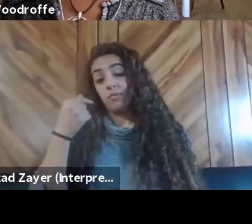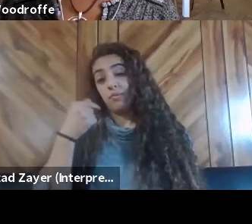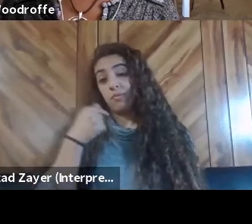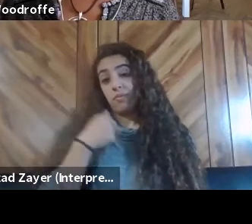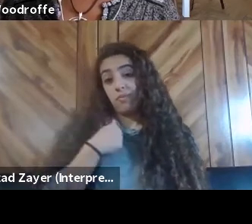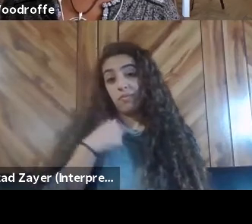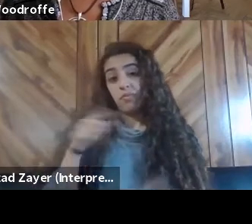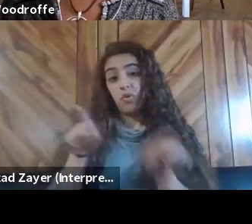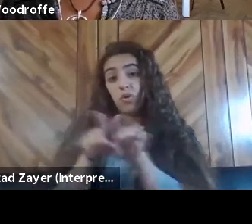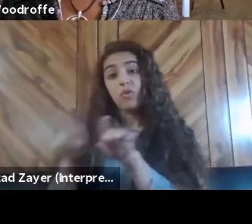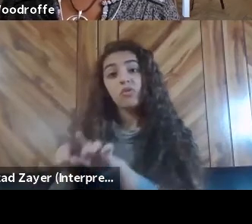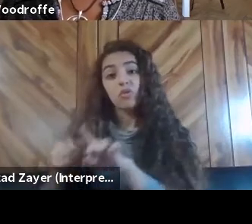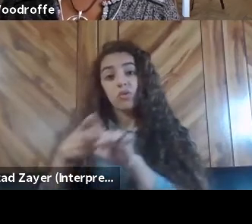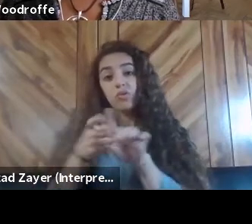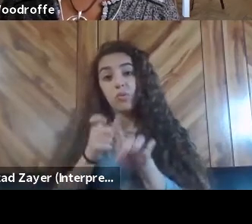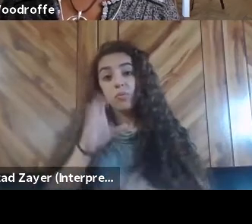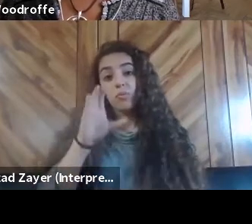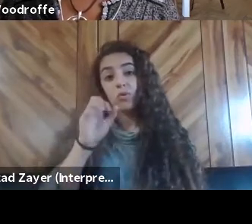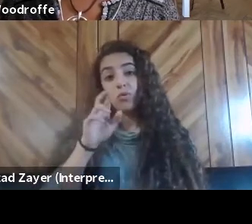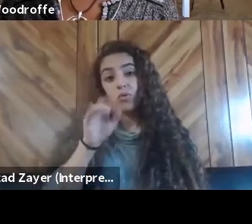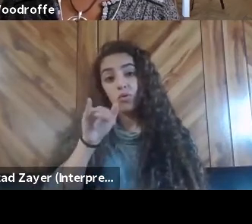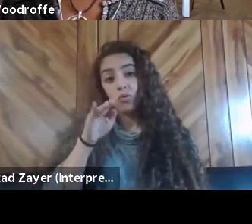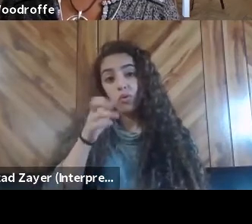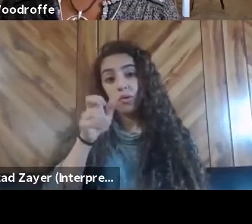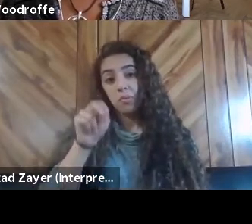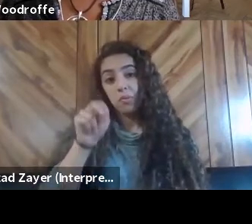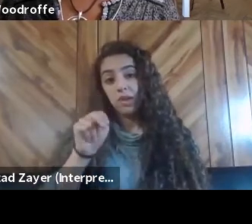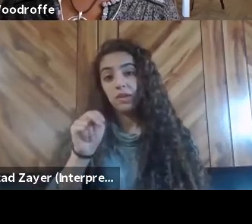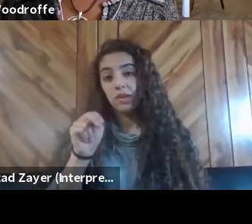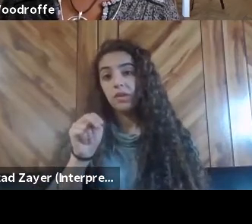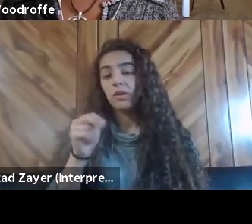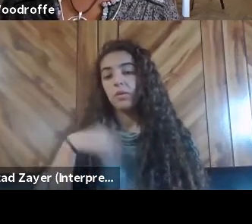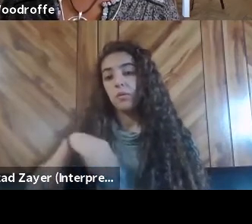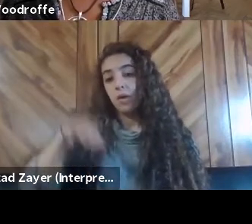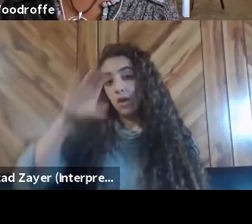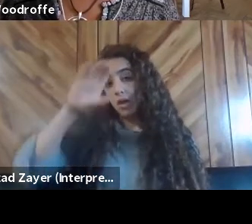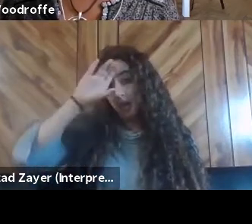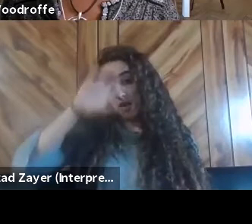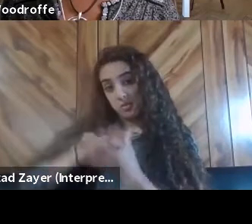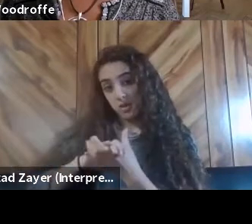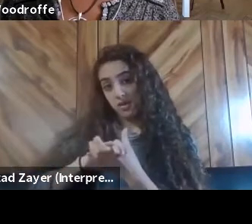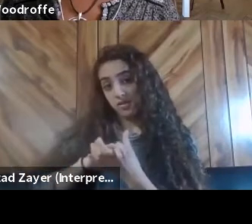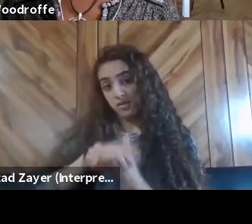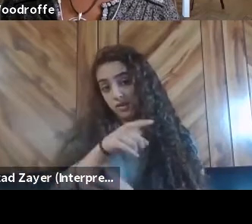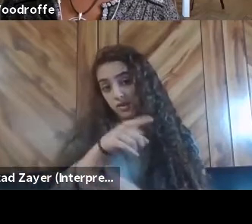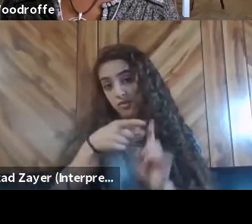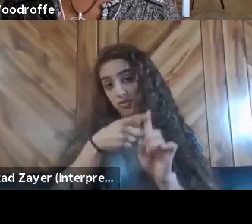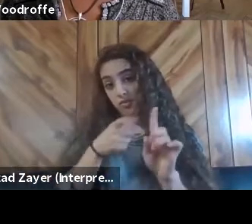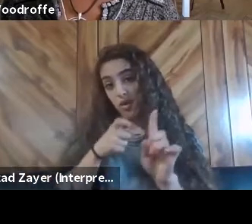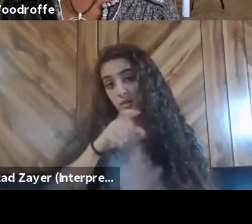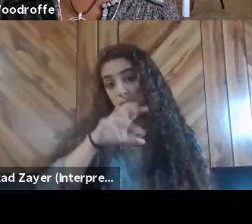Caribbean. And my husband is from Africa, we are very